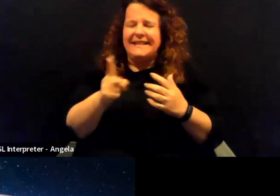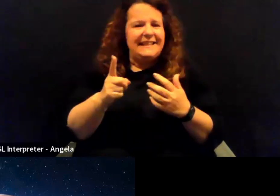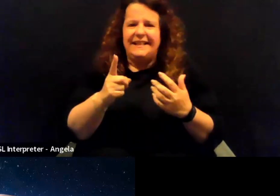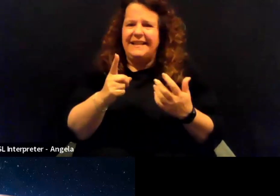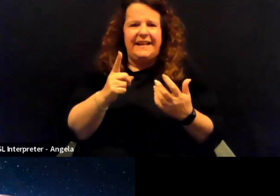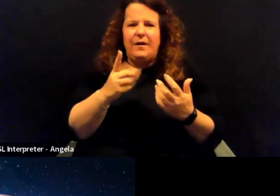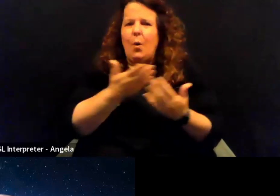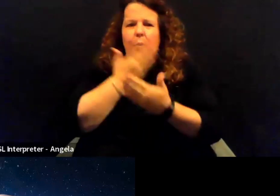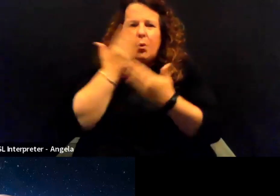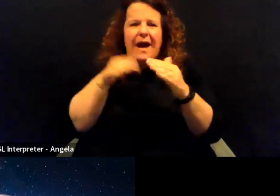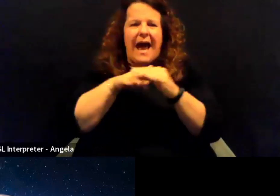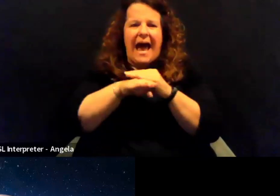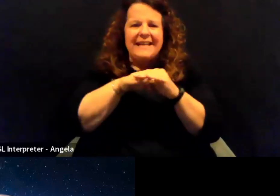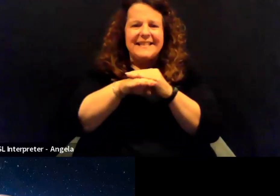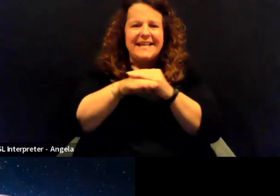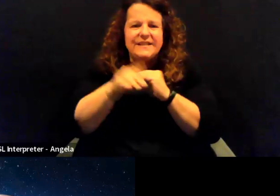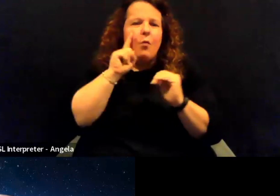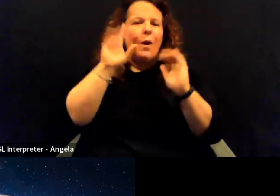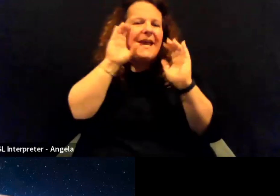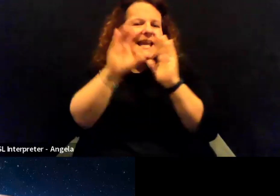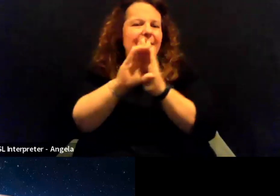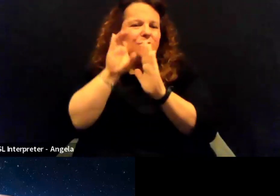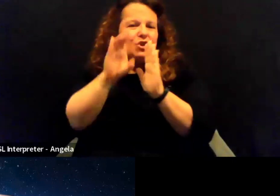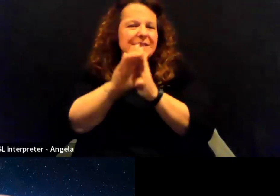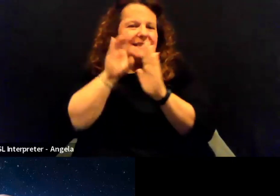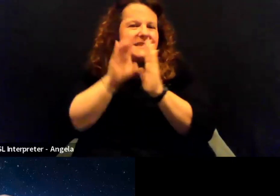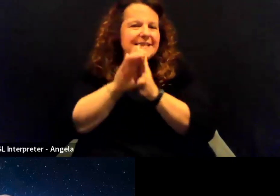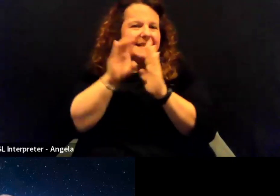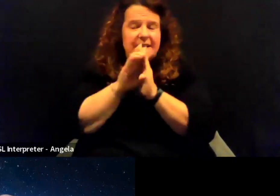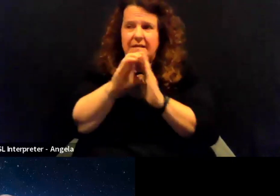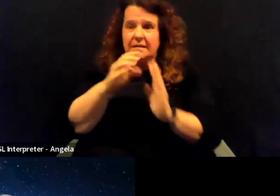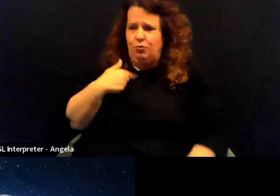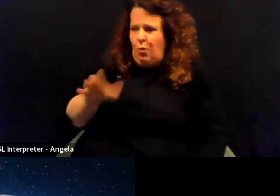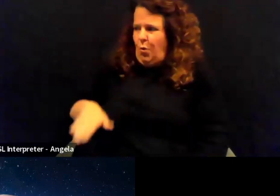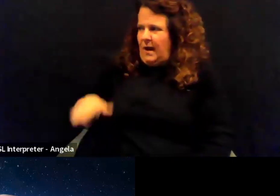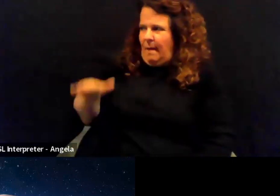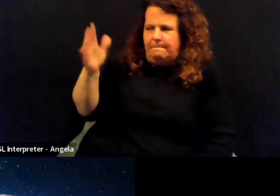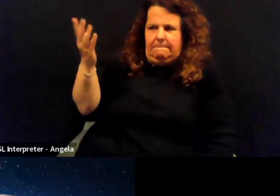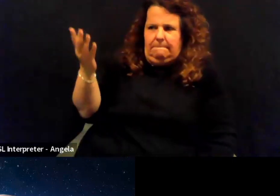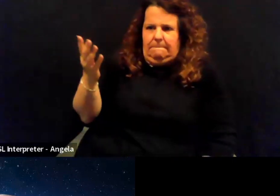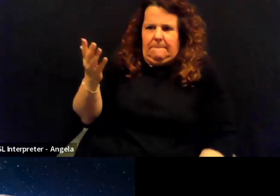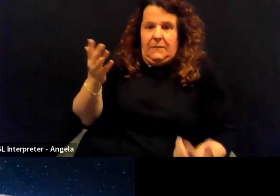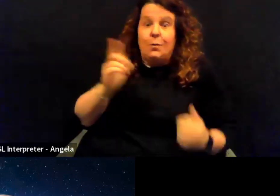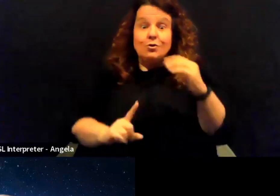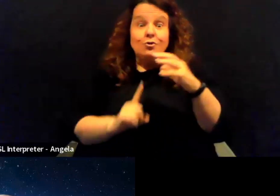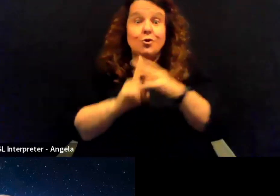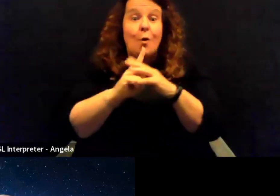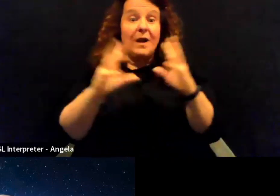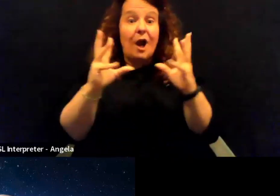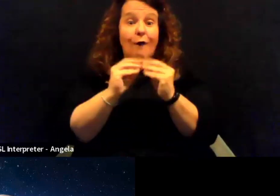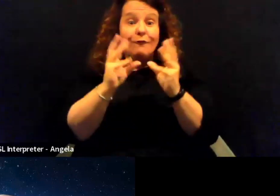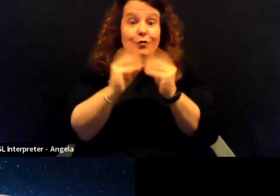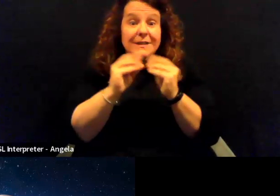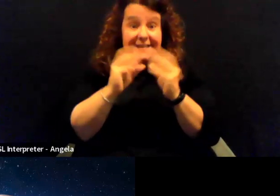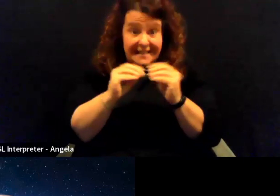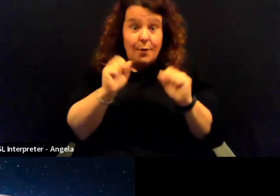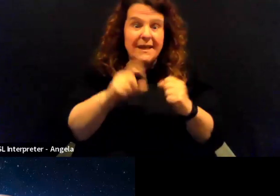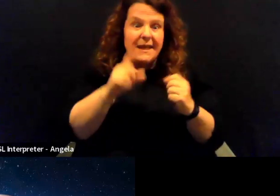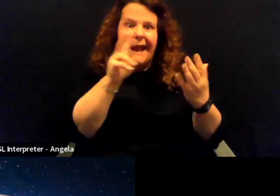We don't get tons of images from an early age. We don't take it for granted that when we show up at a conference venue, we'll be able to check out a map.